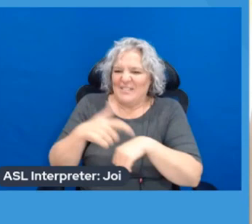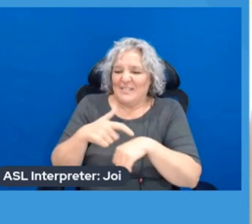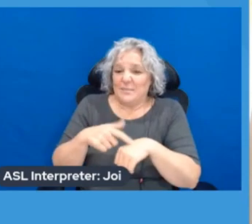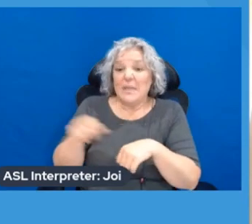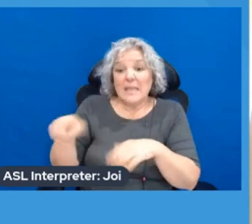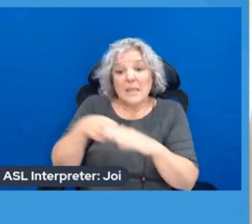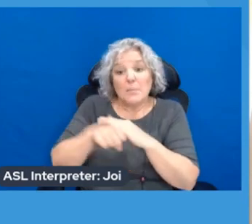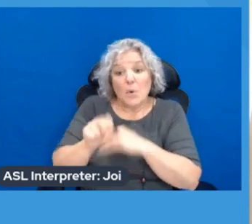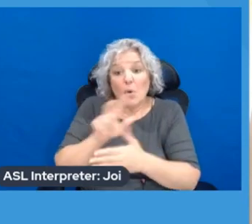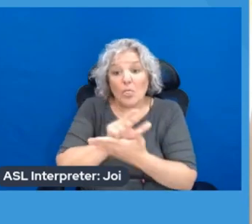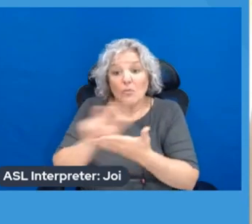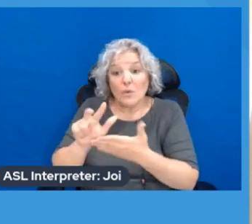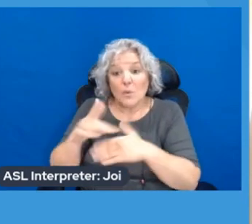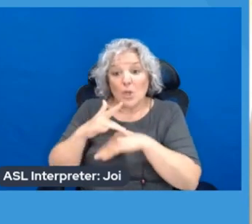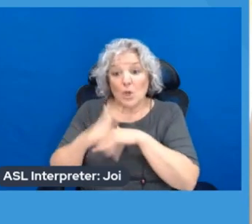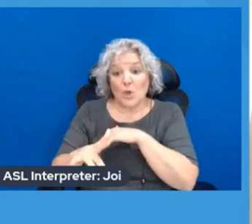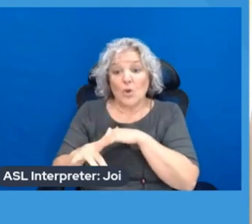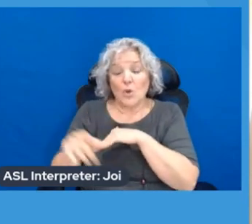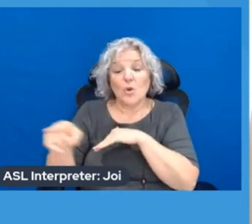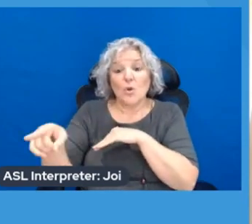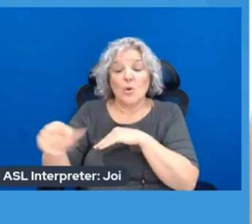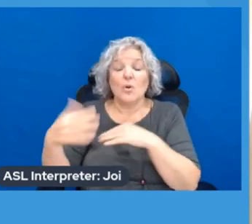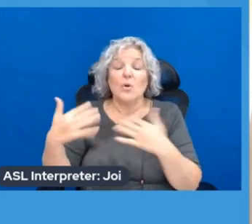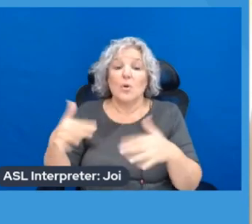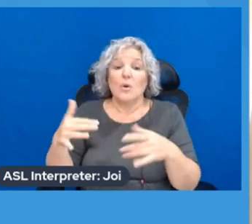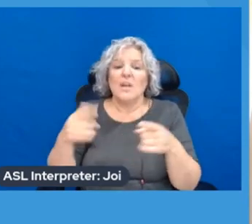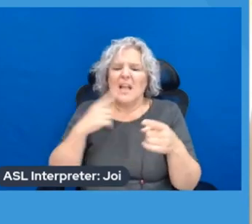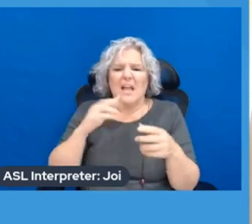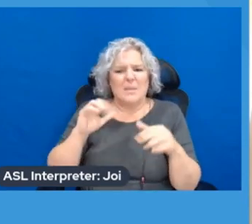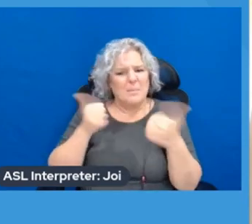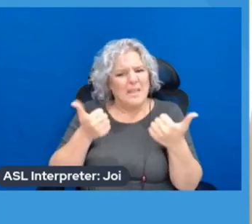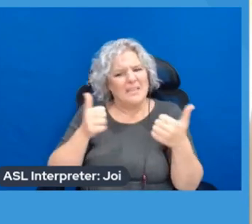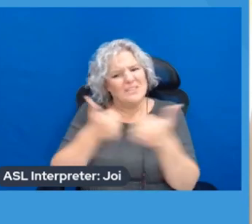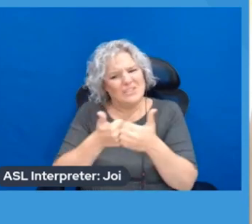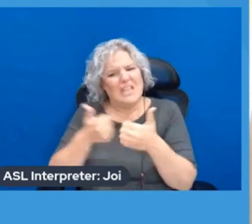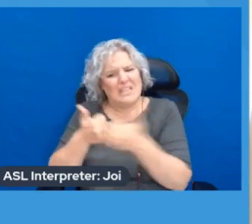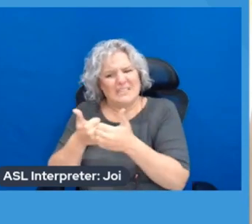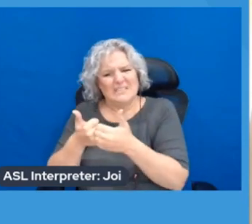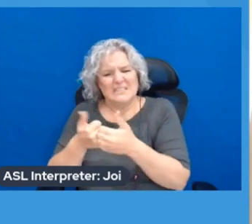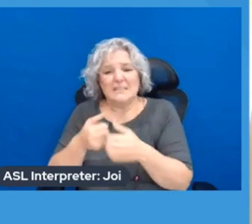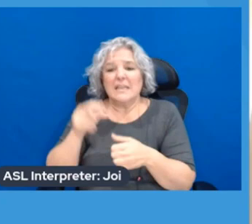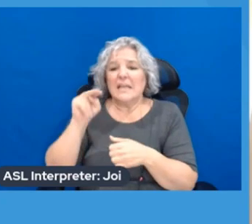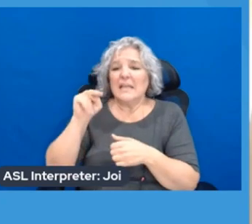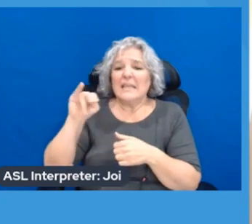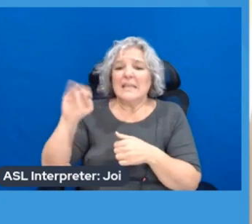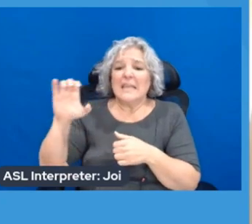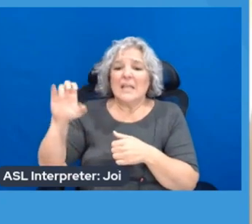and had a number of challenges at birth. He was in the NICU for nearly three weeks